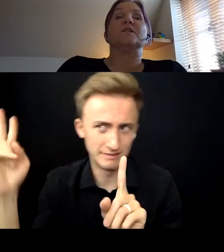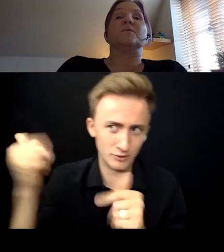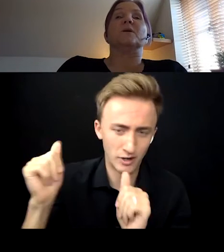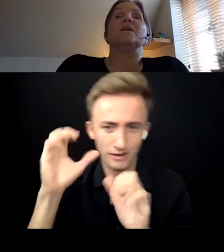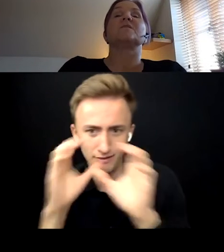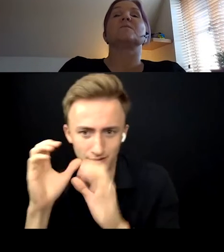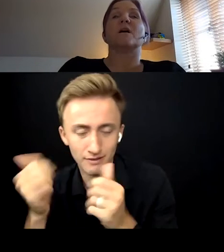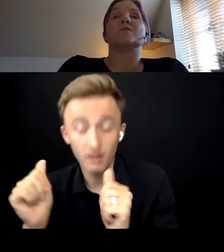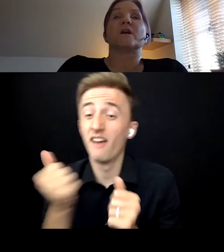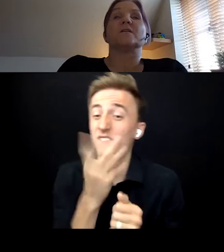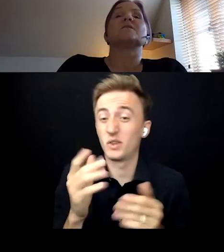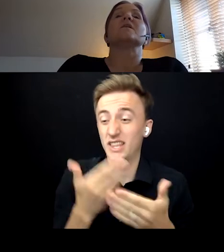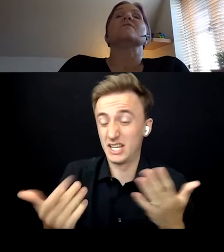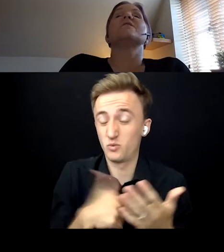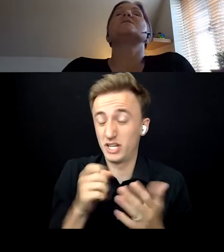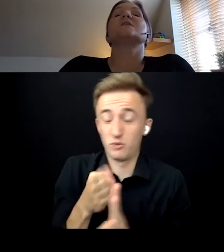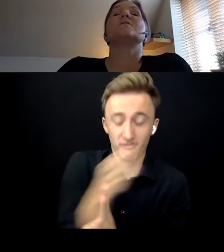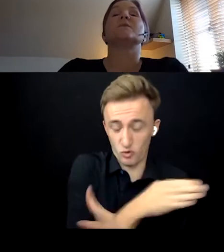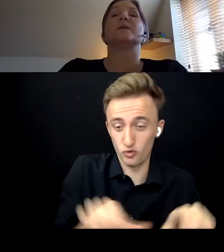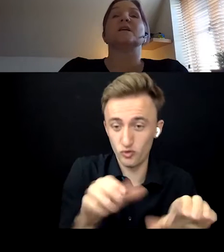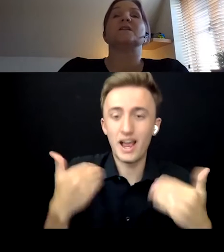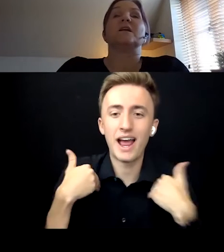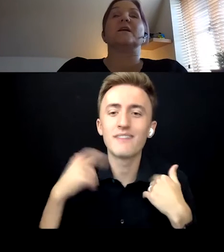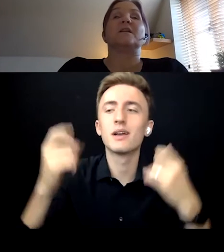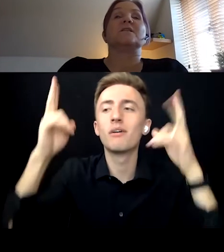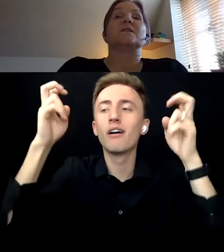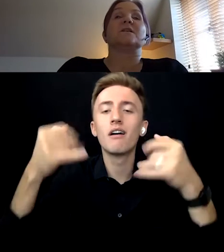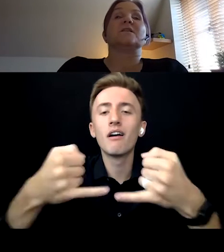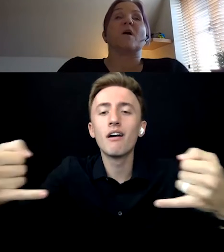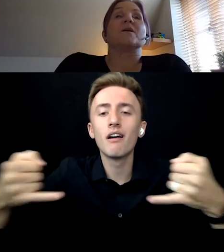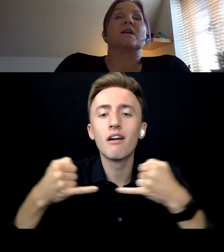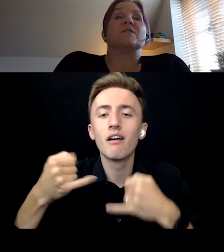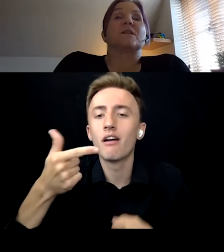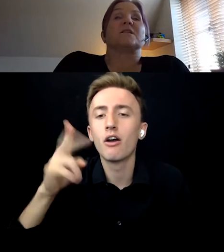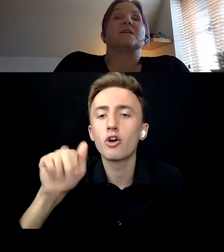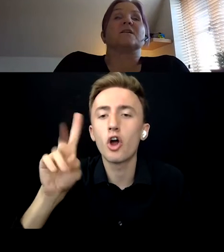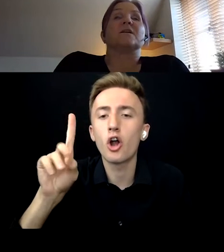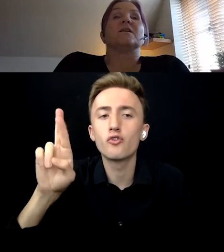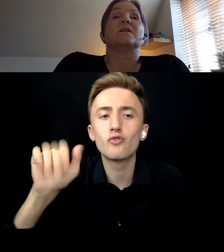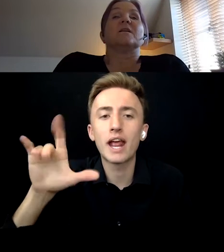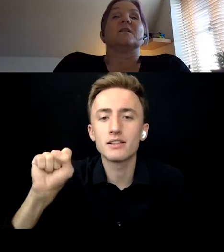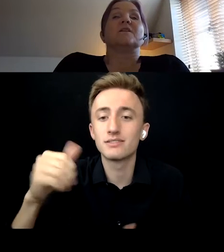to do. We would need some guardrails, and the person we we would need is some OS level setting,